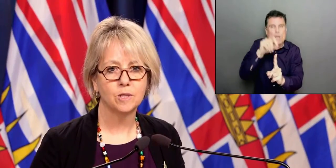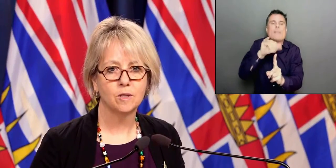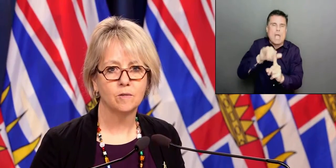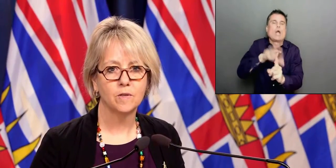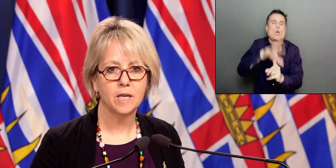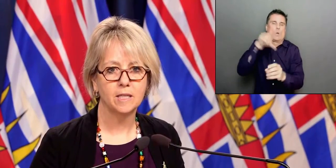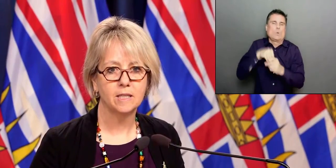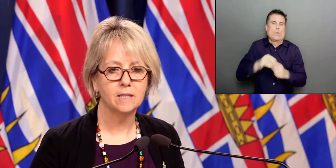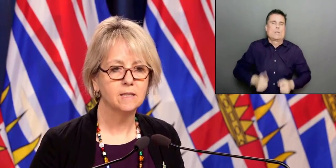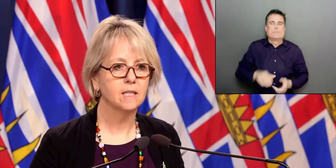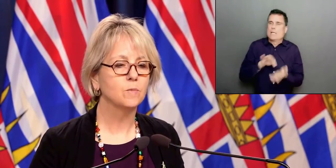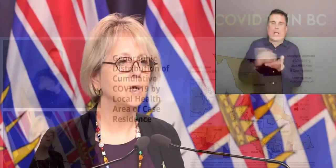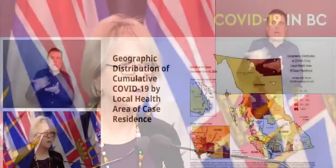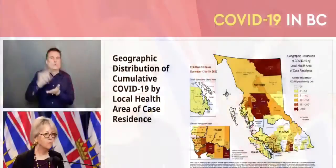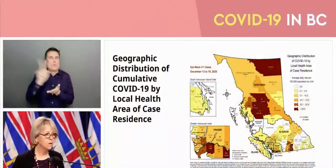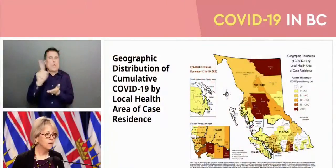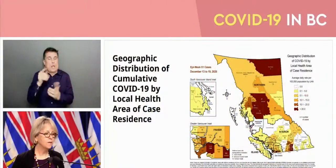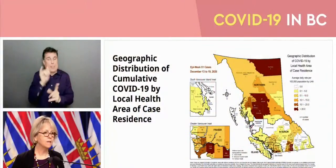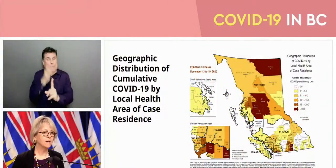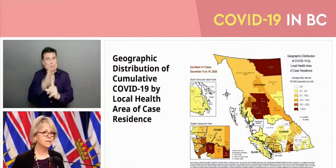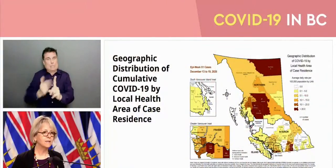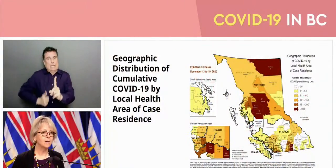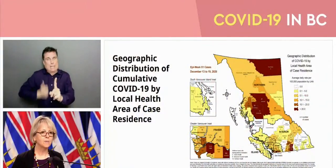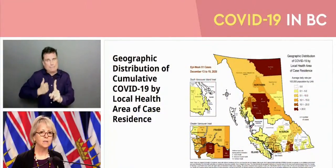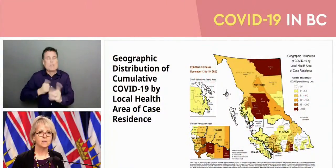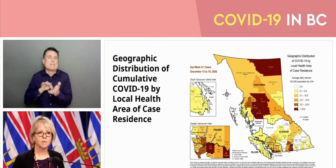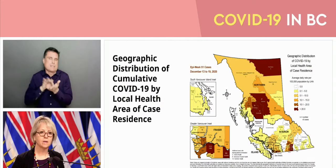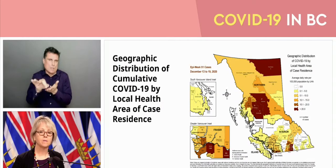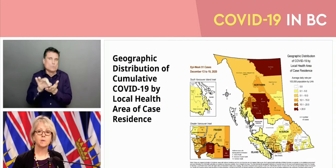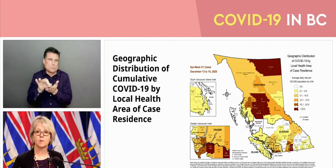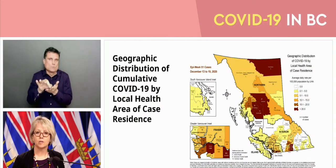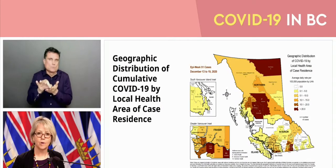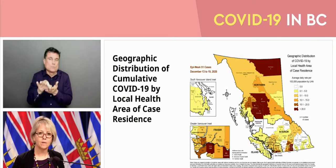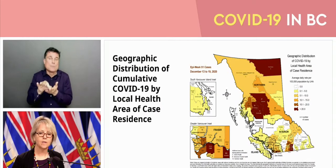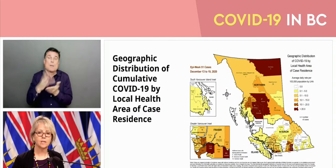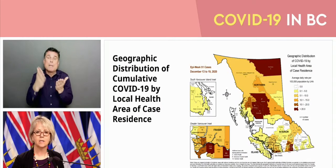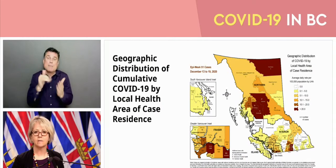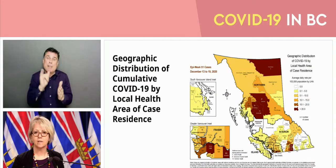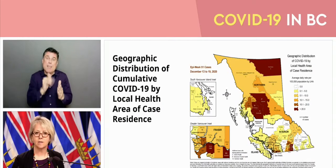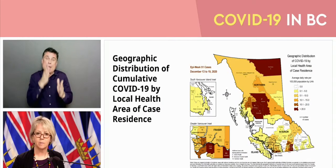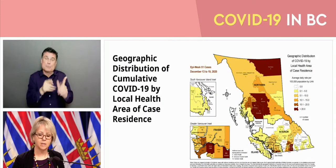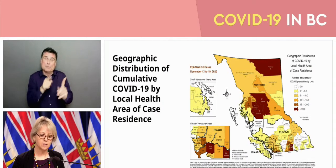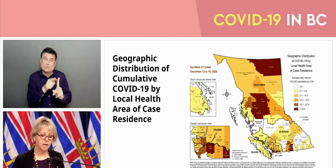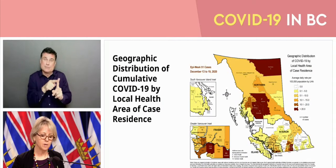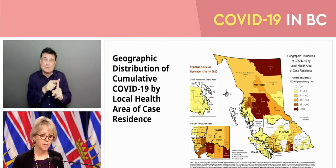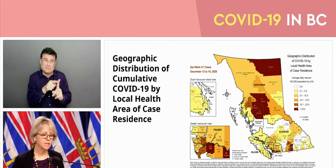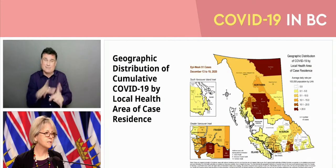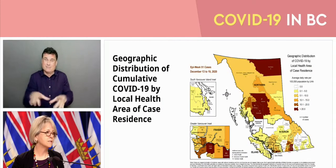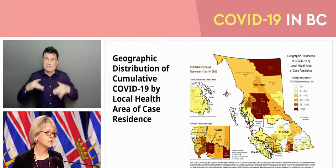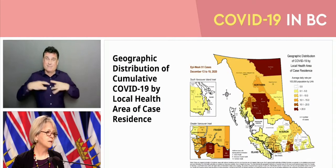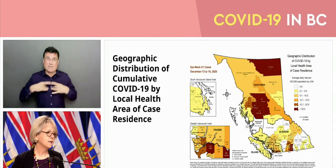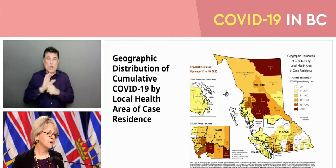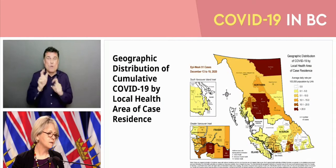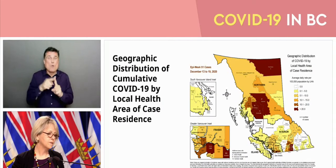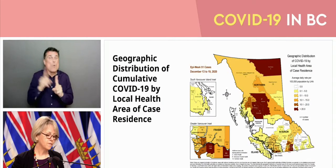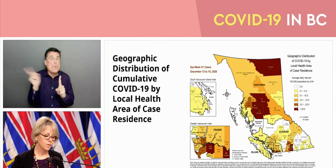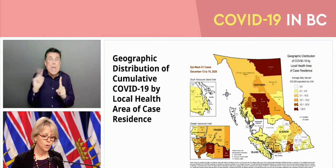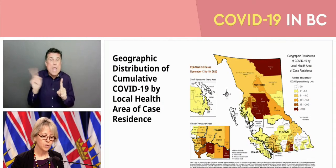been exposed to COVID-19, because we know that that can happen if people are travelling, if they've been to other places, if